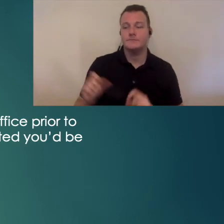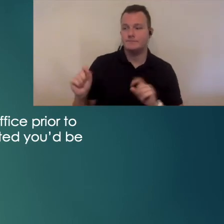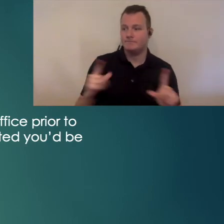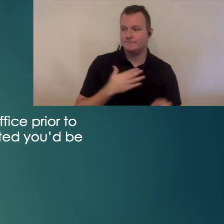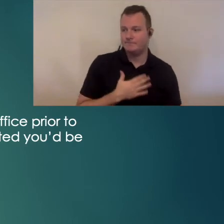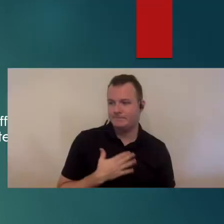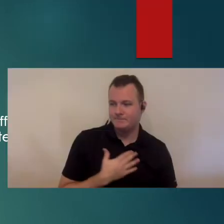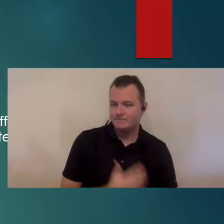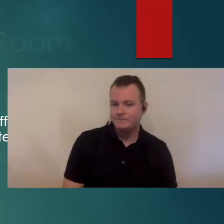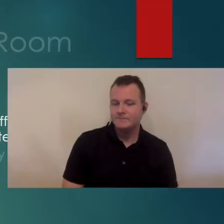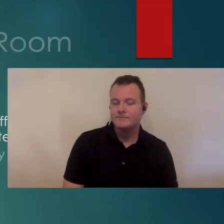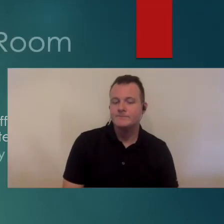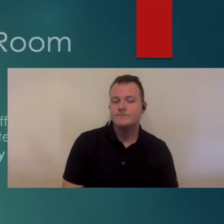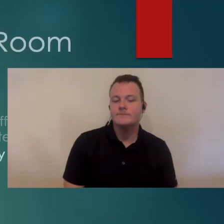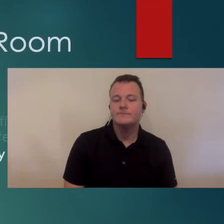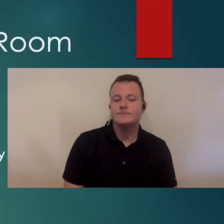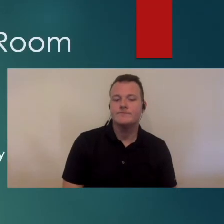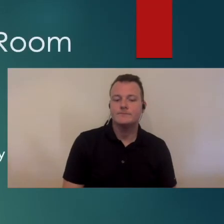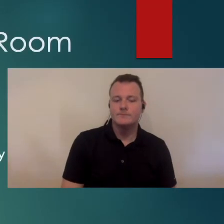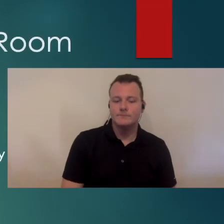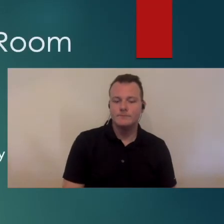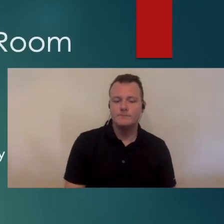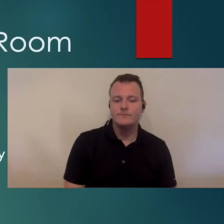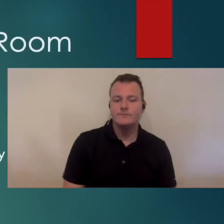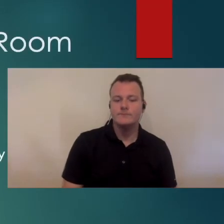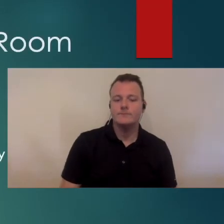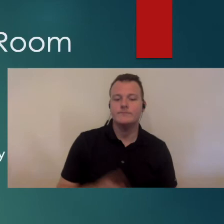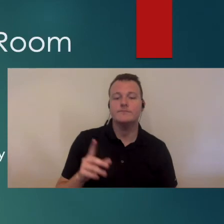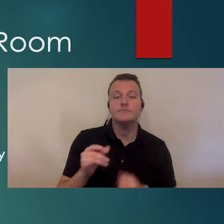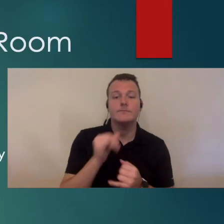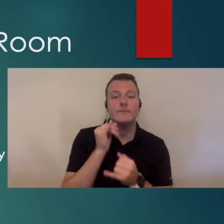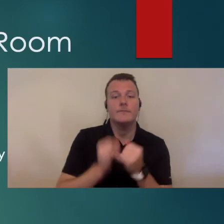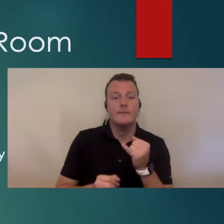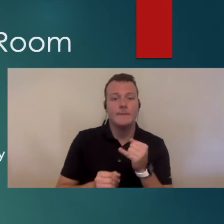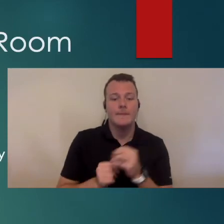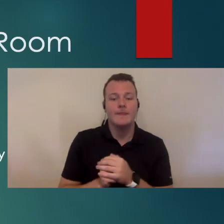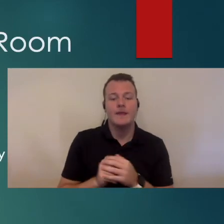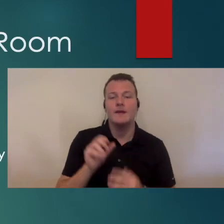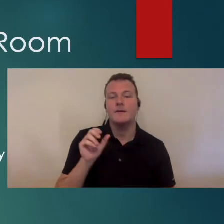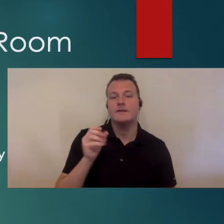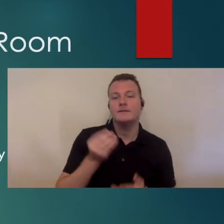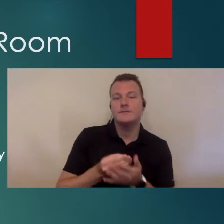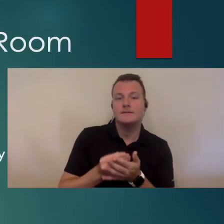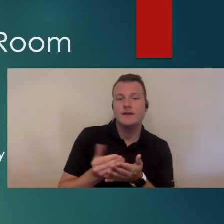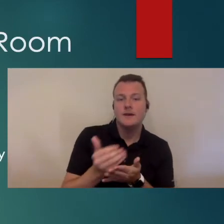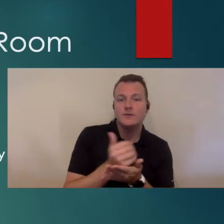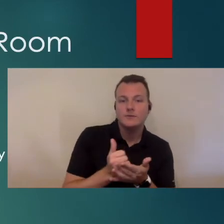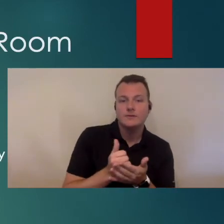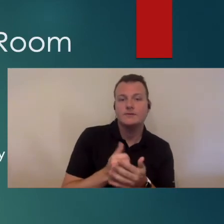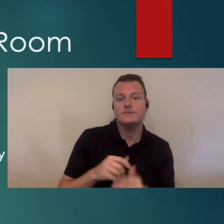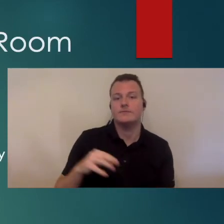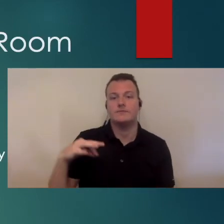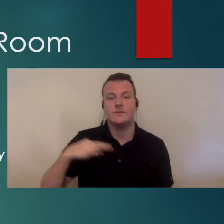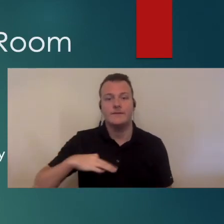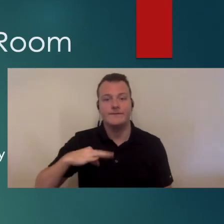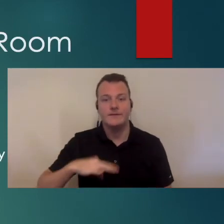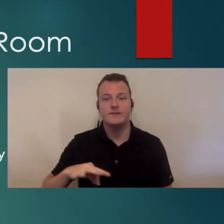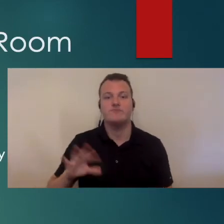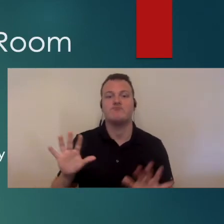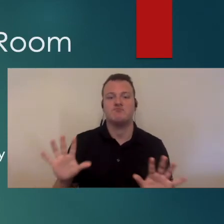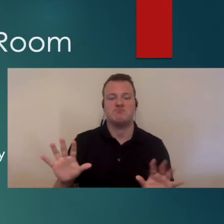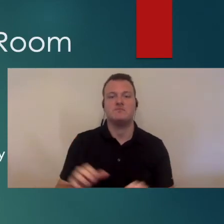Next slide please. And lastly with salary and benefits, again this is going to be